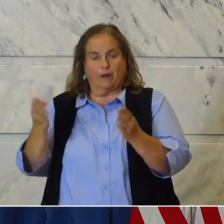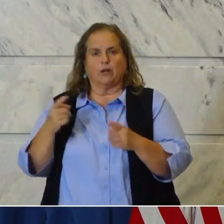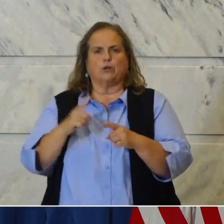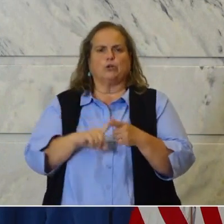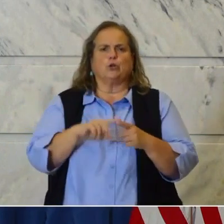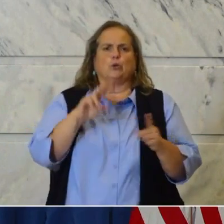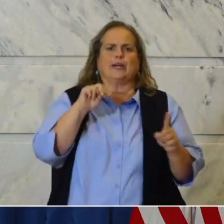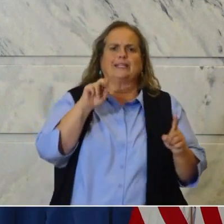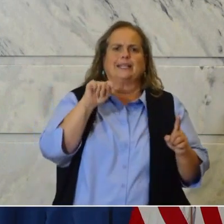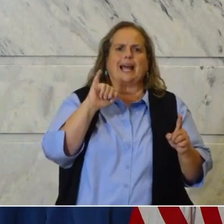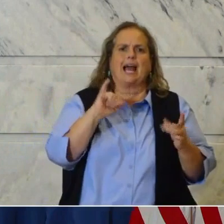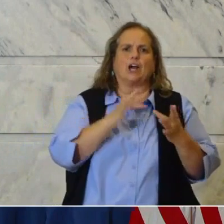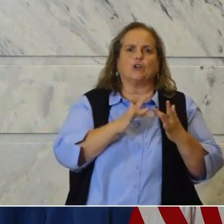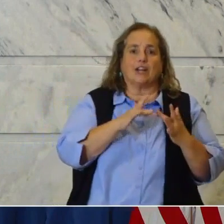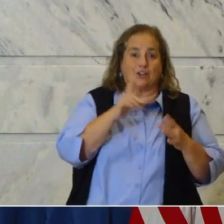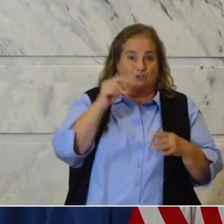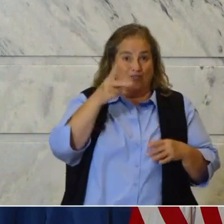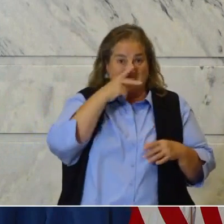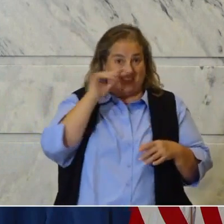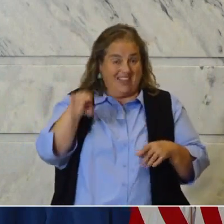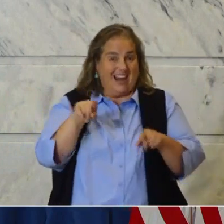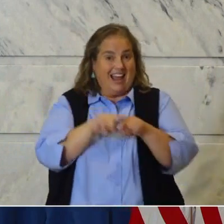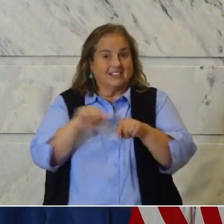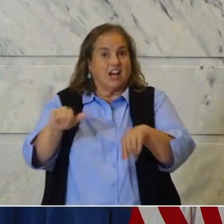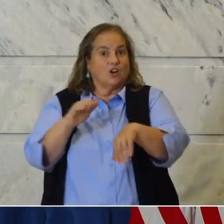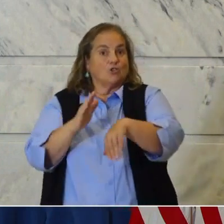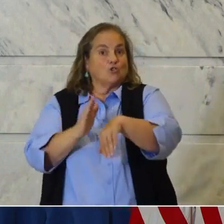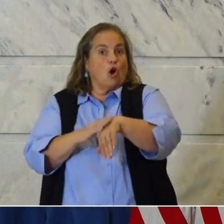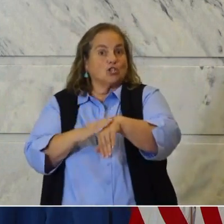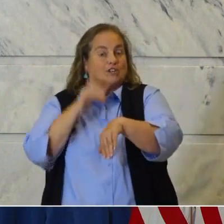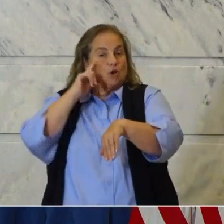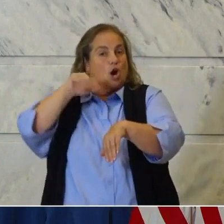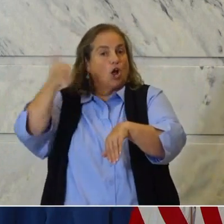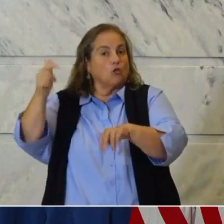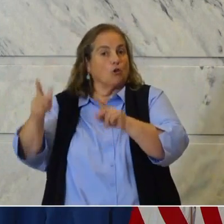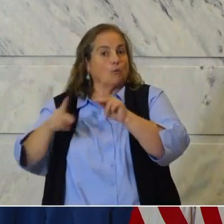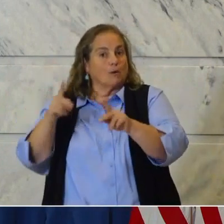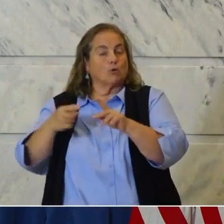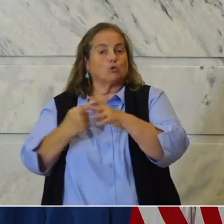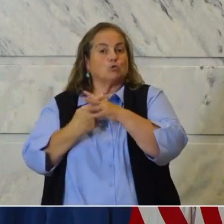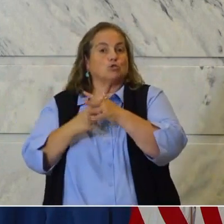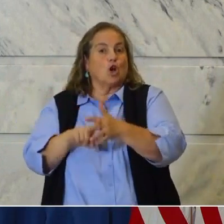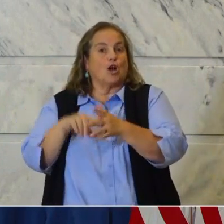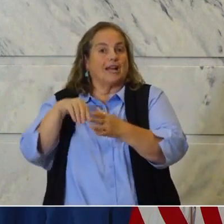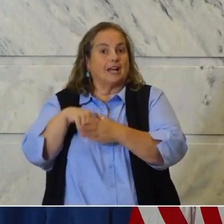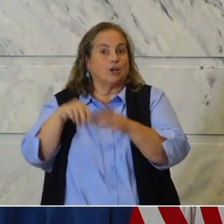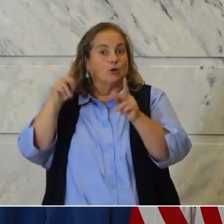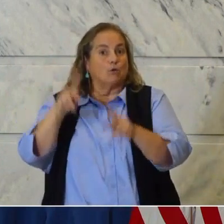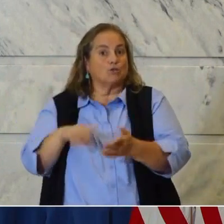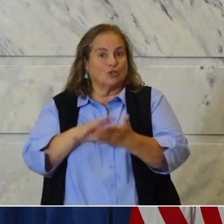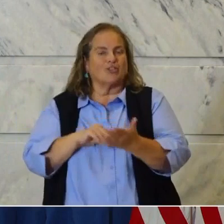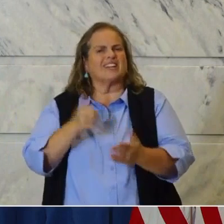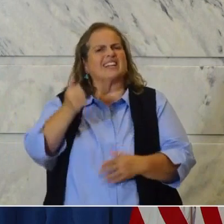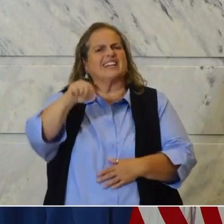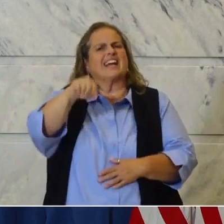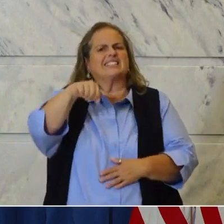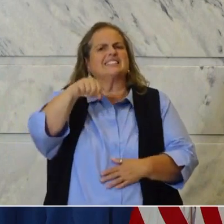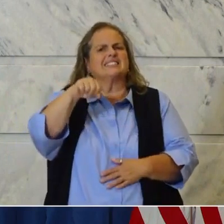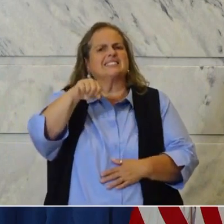pause in person learning. Yes, there are at least a school district in four different schools across the state